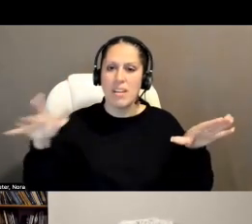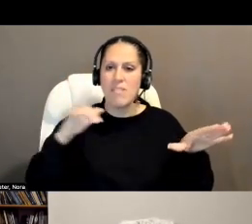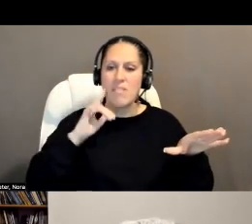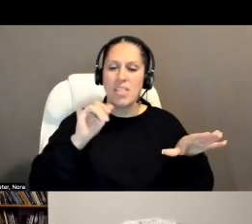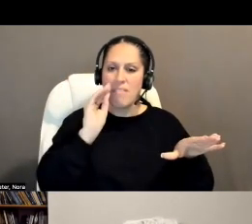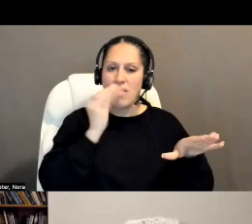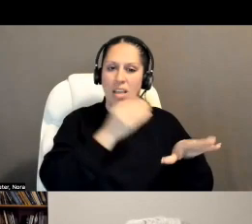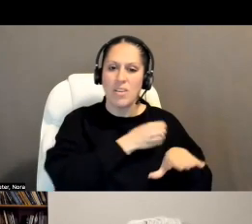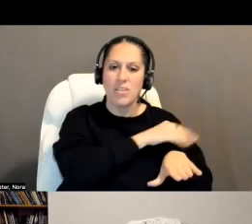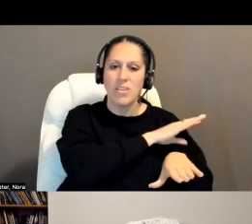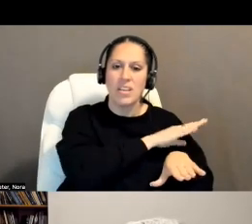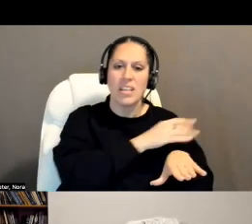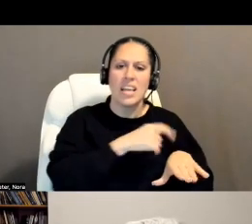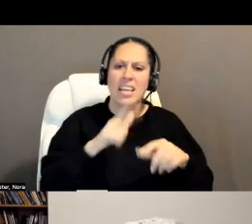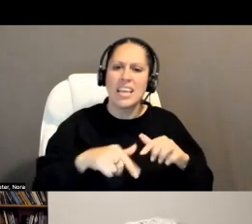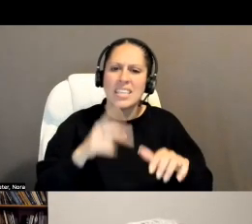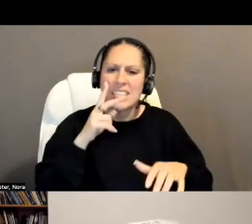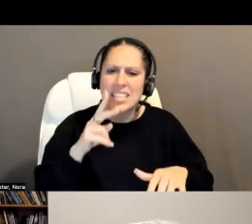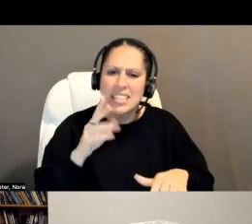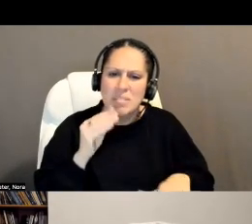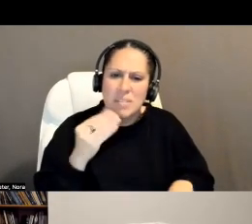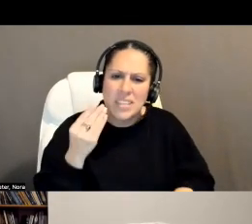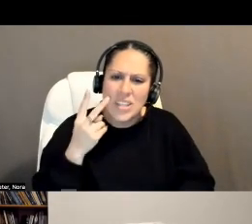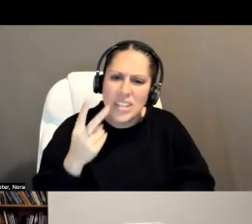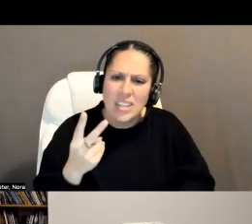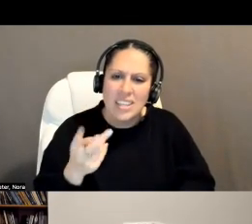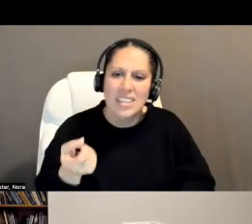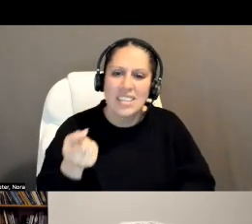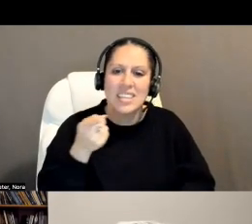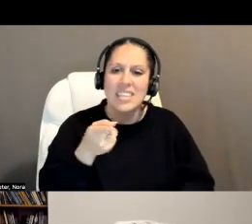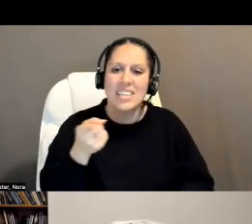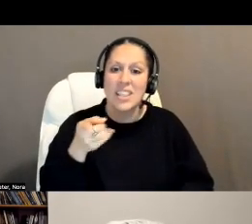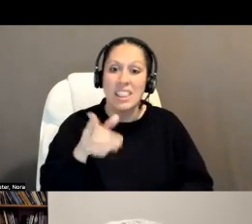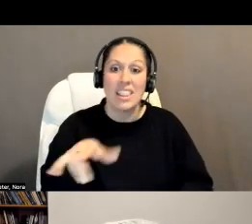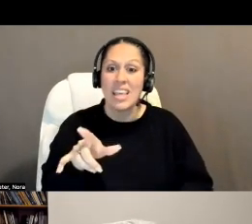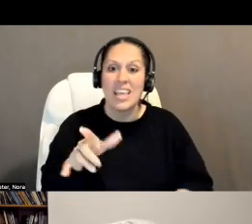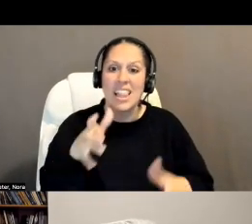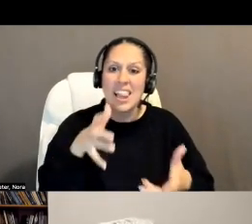Um, I can't see the expression, but I think he or she or they are laughing, right? Or are